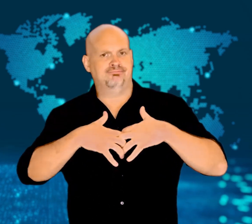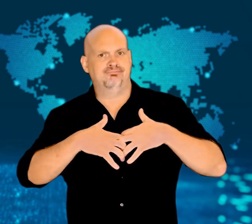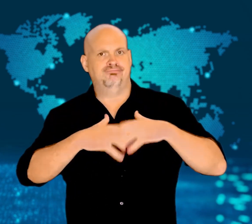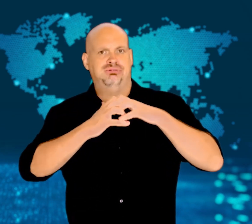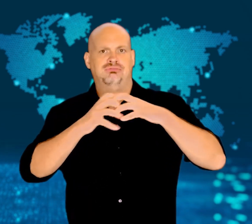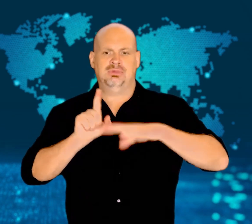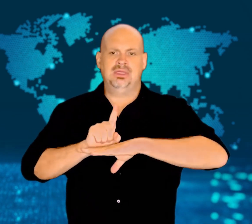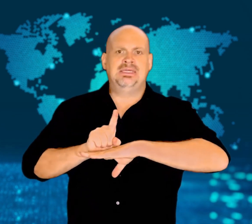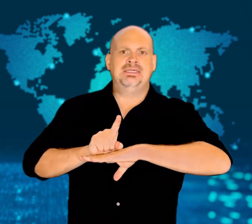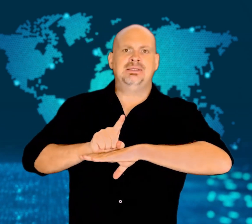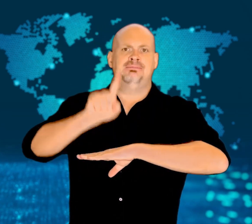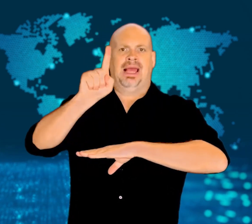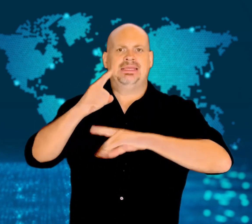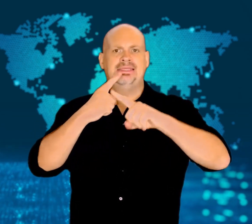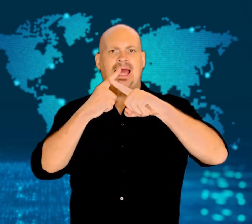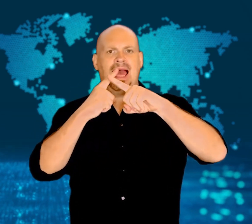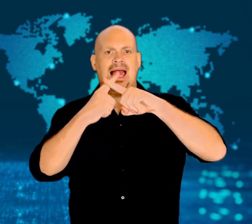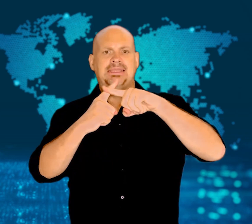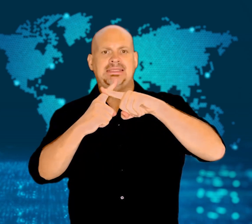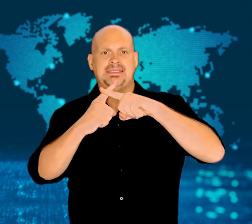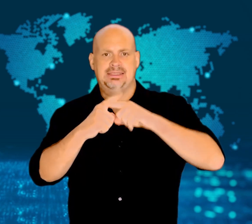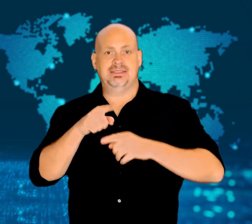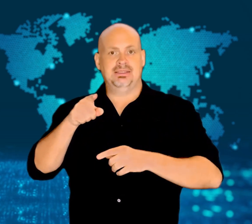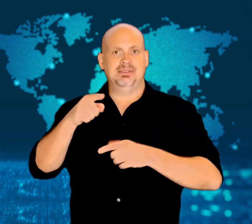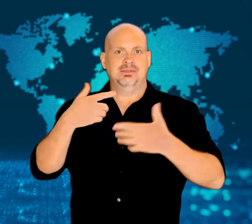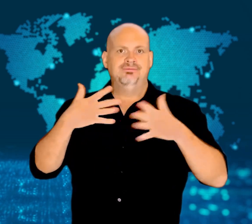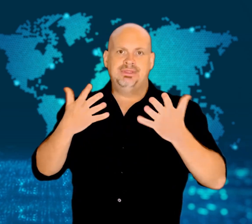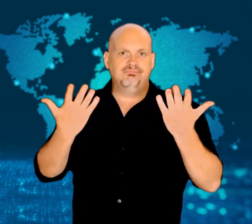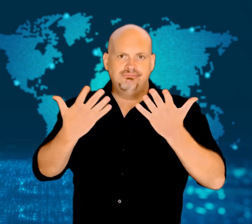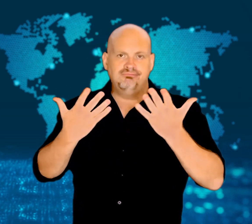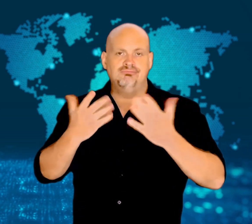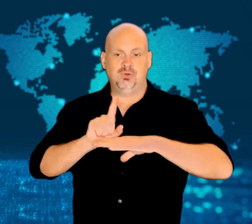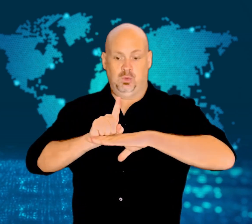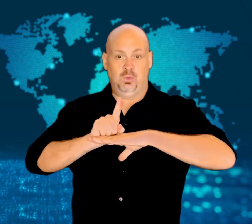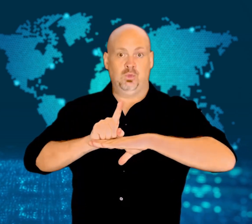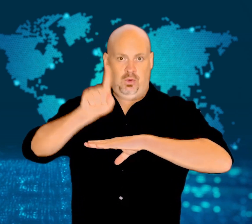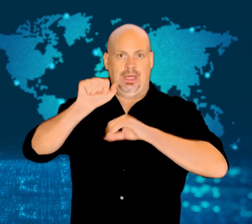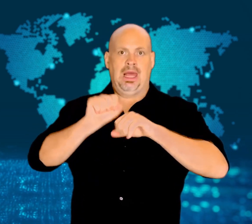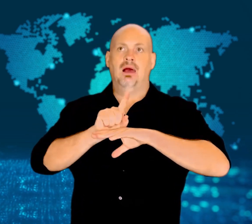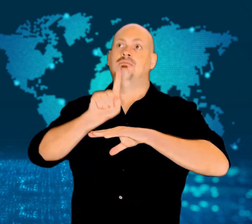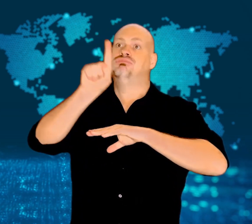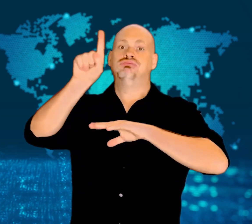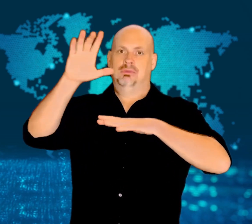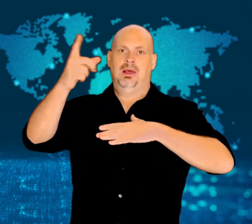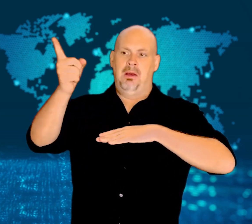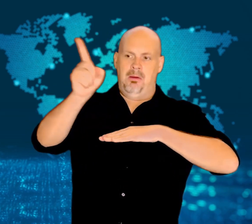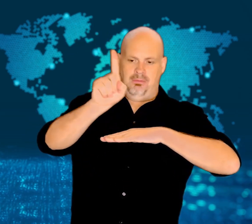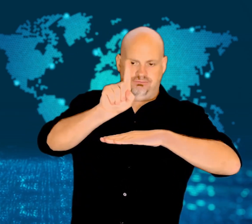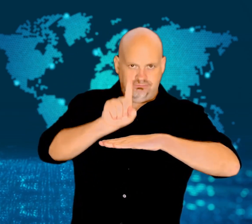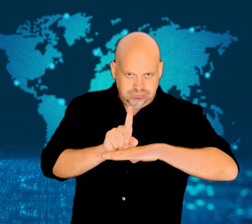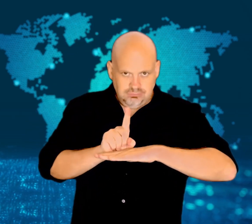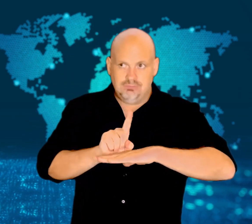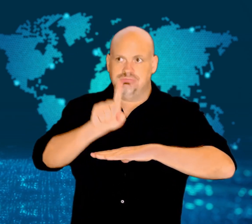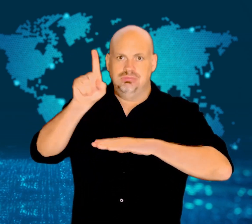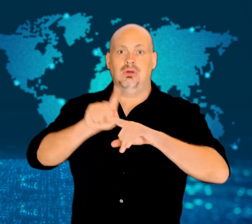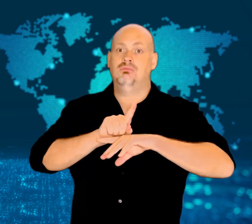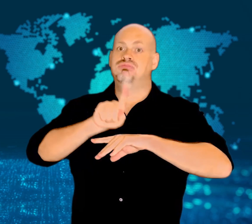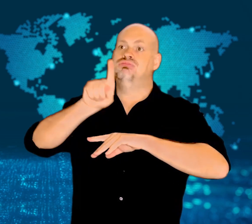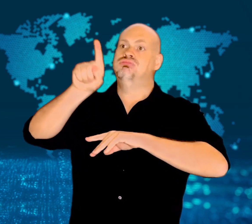Musk also founded SpaceX, a company that developed